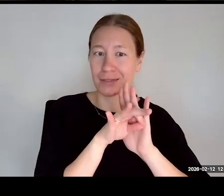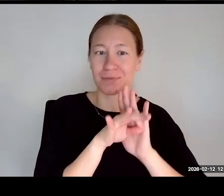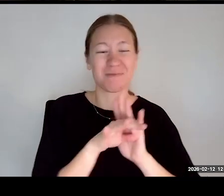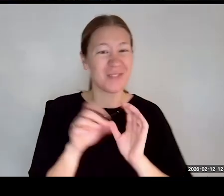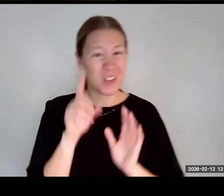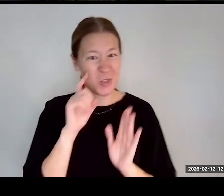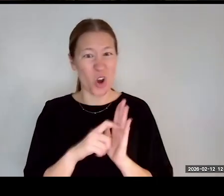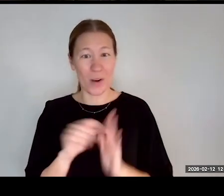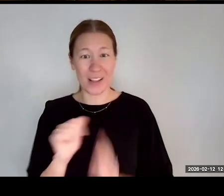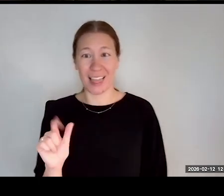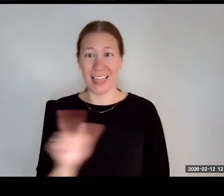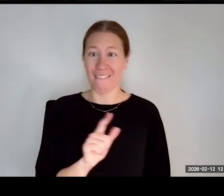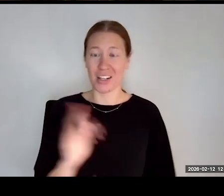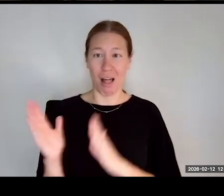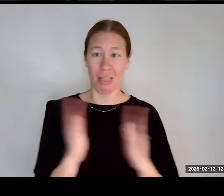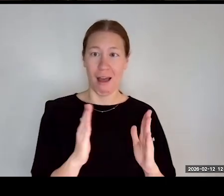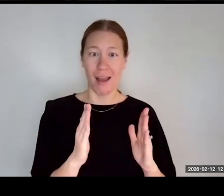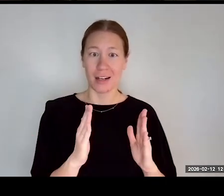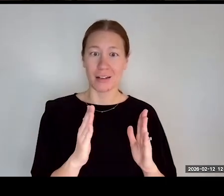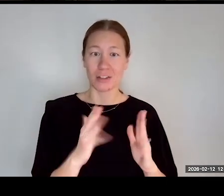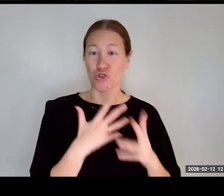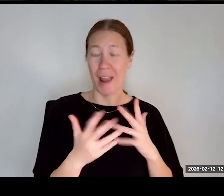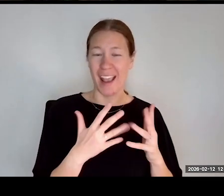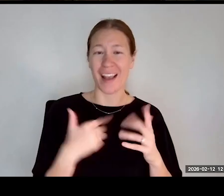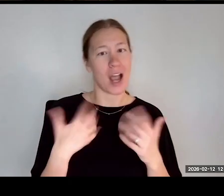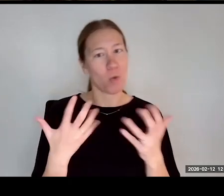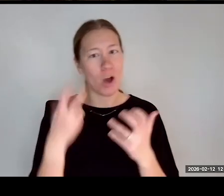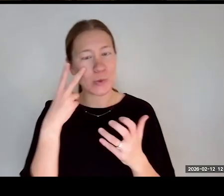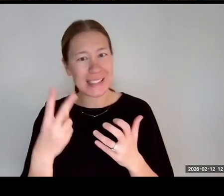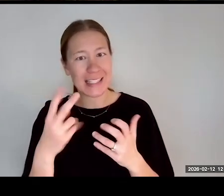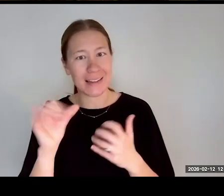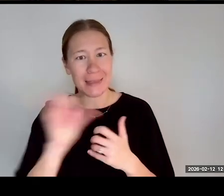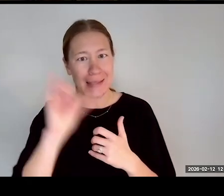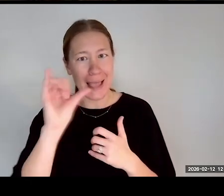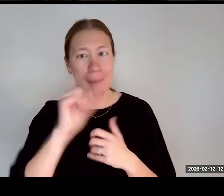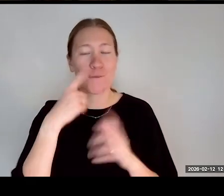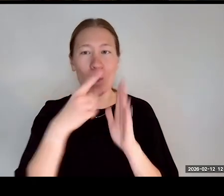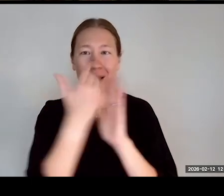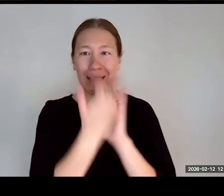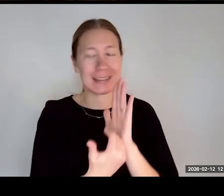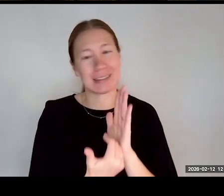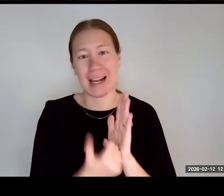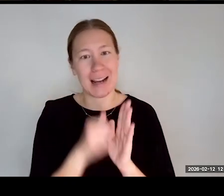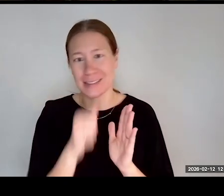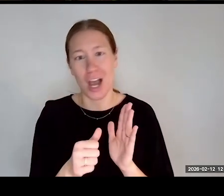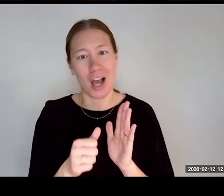I'd wanna see the same thing on the number icon. I'm not seeing that right now. And so that means this is not a true list item,